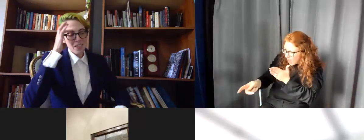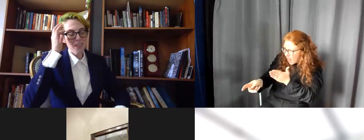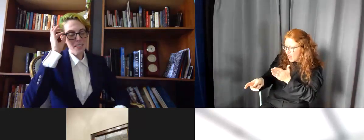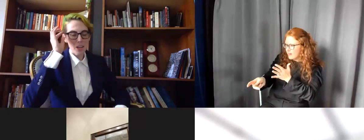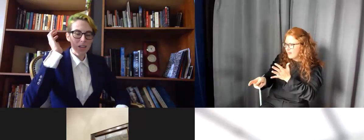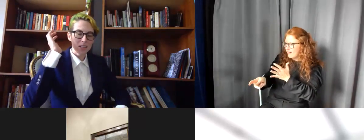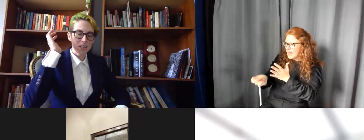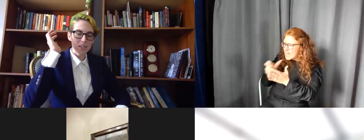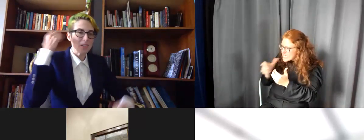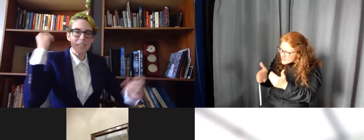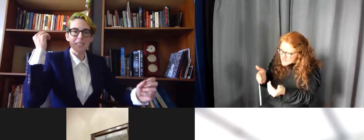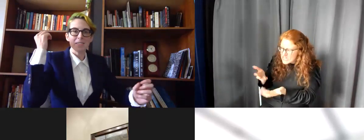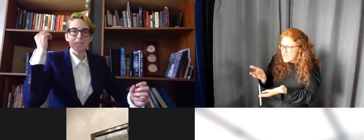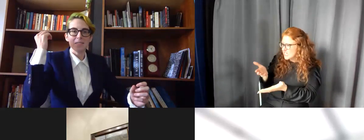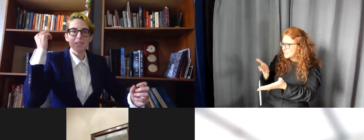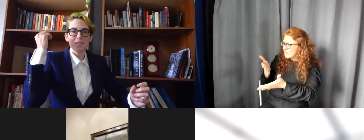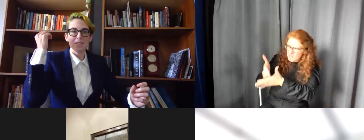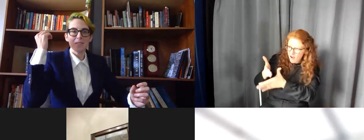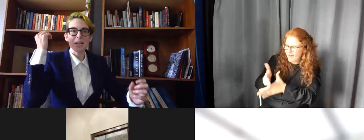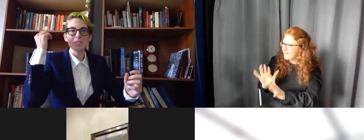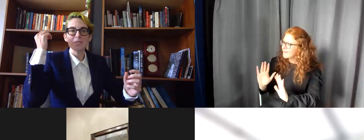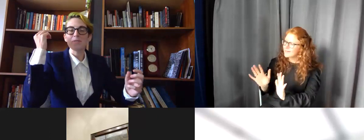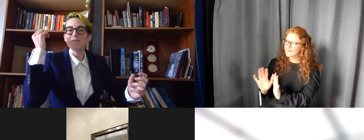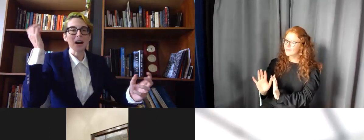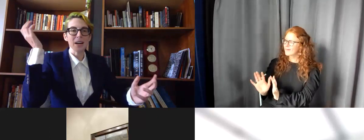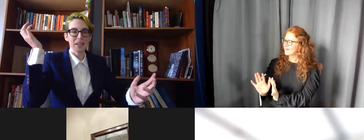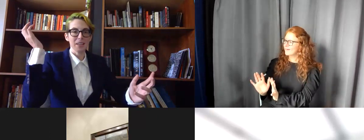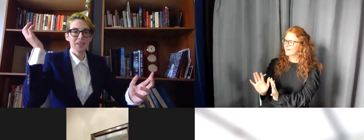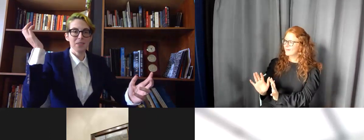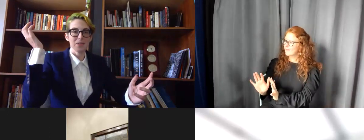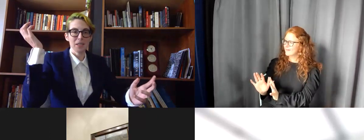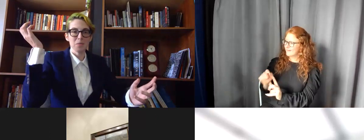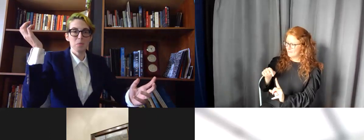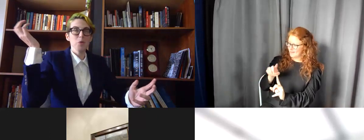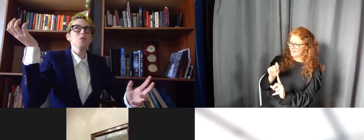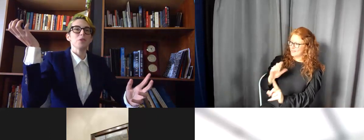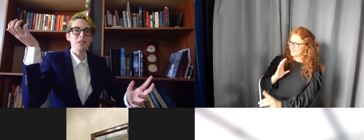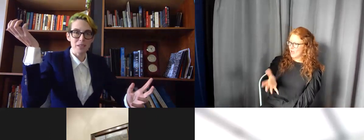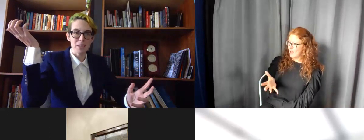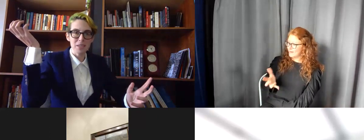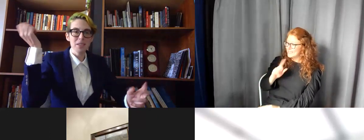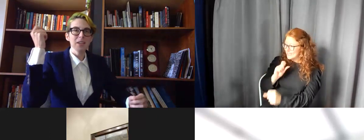Farrah Garland: that it's not that it's. It is fine Farrah Garland: that it's beautiful, even.